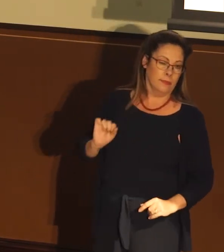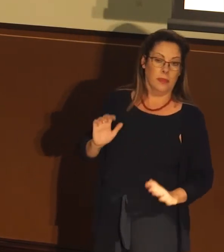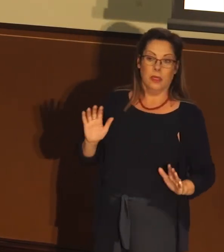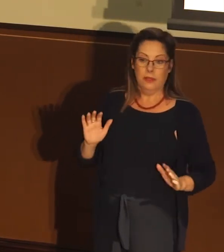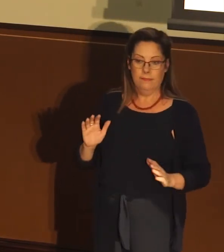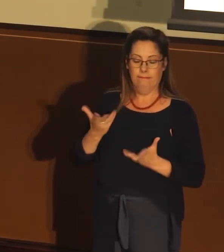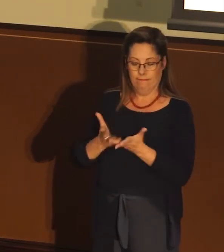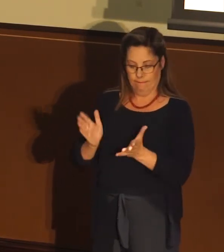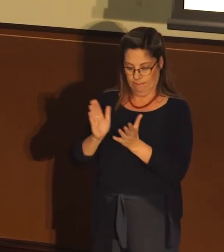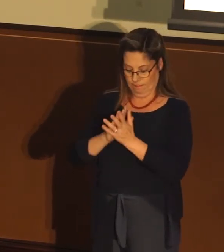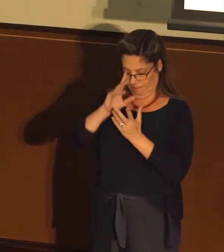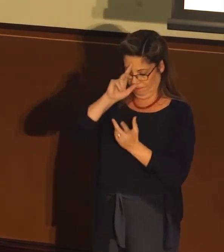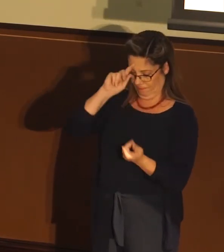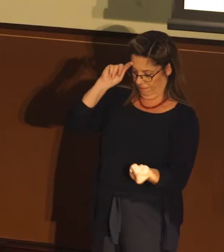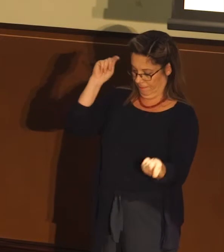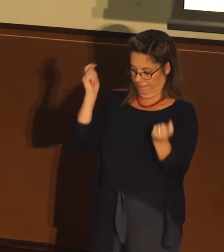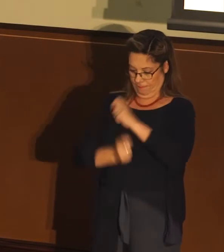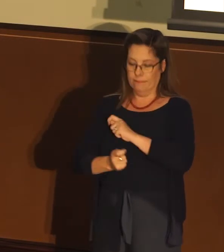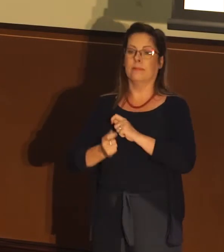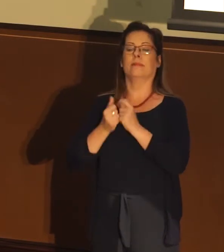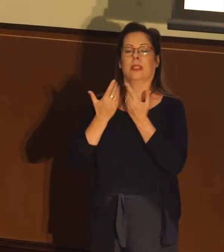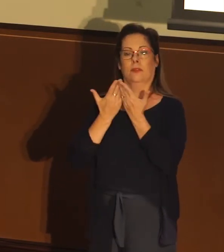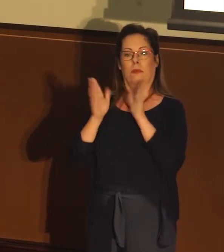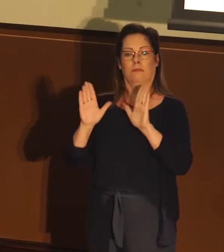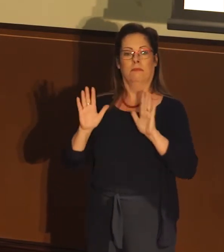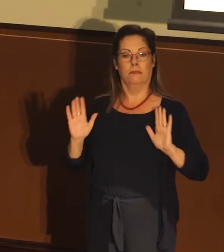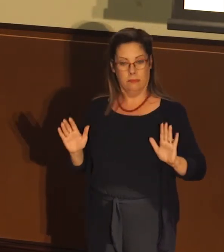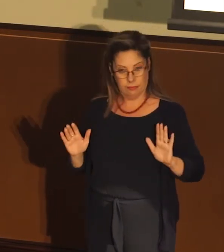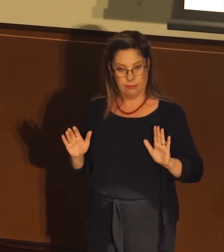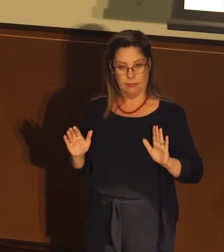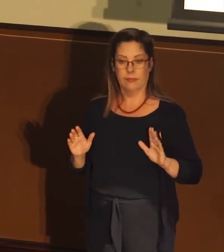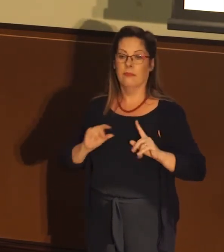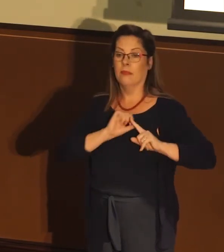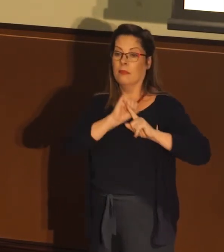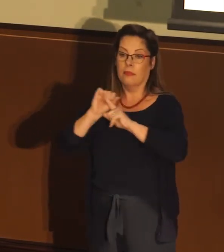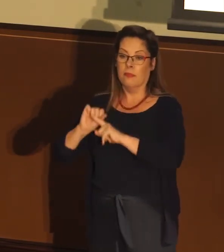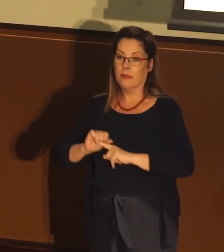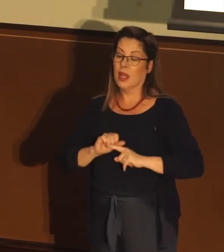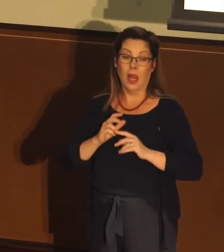in getting our leadership with those skills. But the primary thing that we find struggle with I suppose